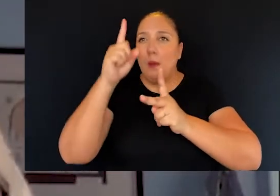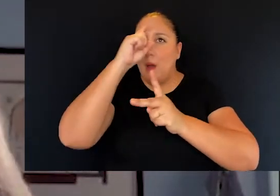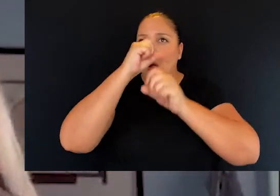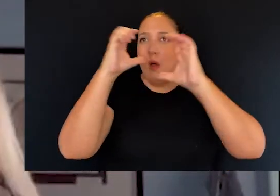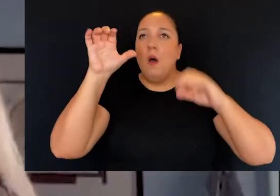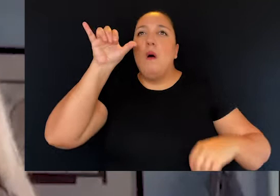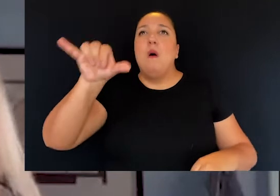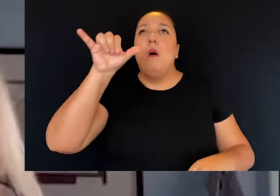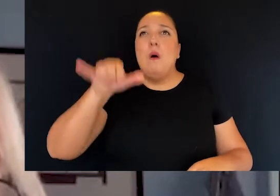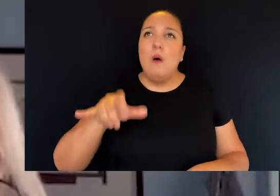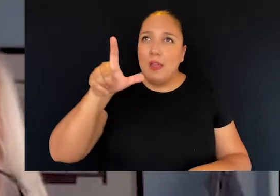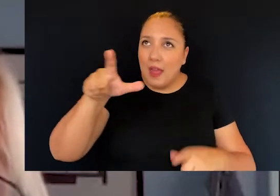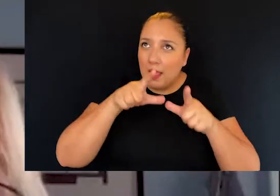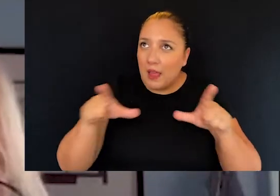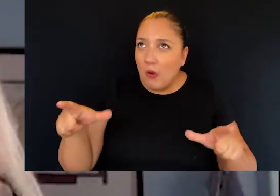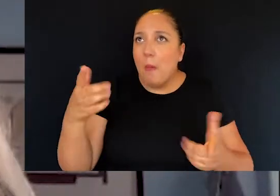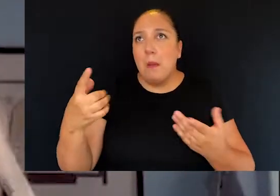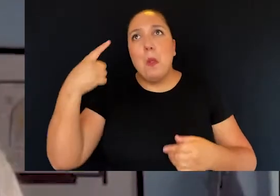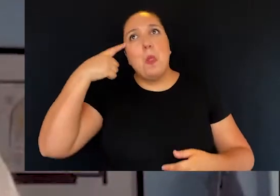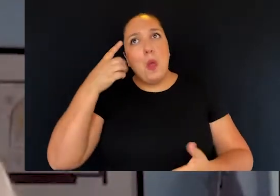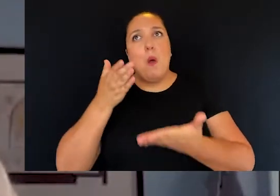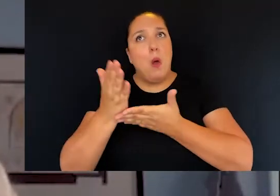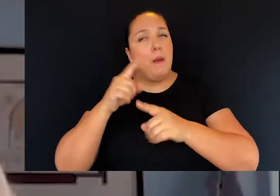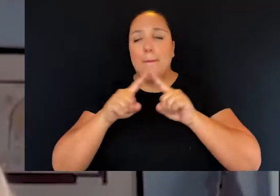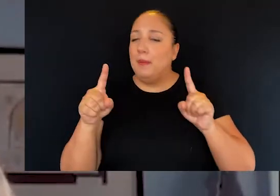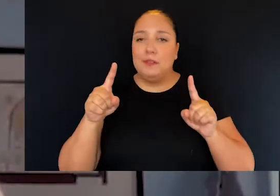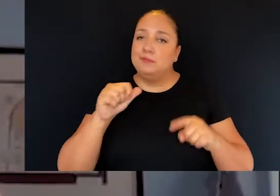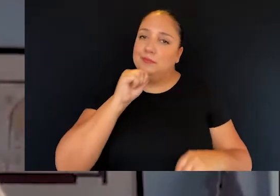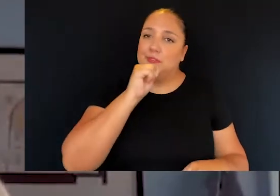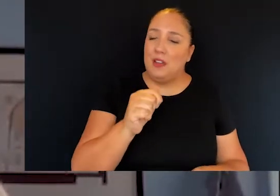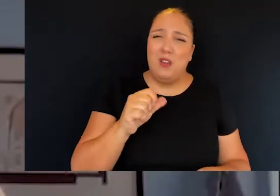some of the terminology that people think is okay. There are so many.